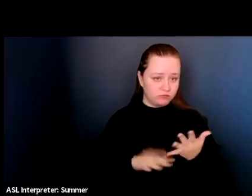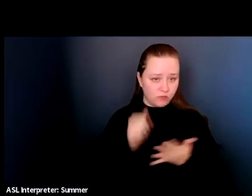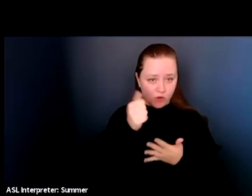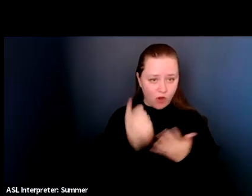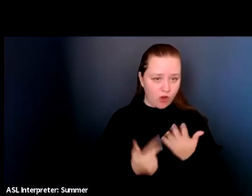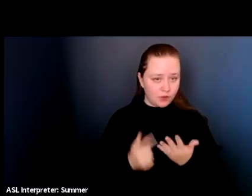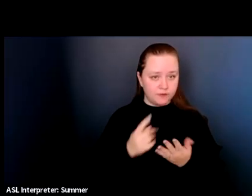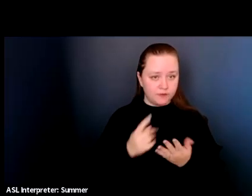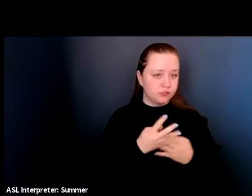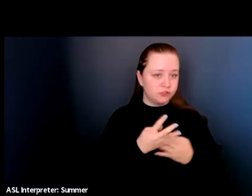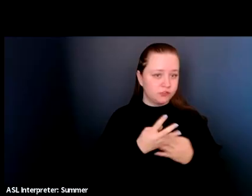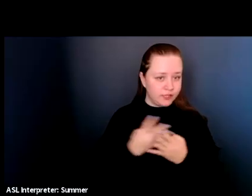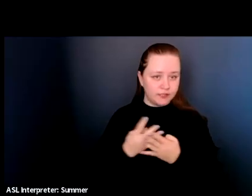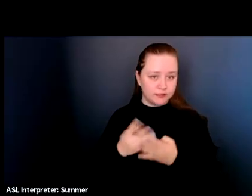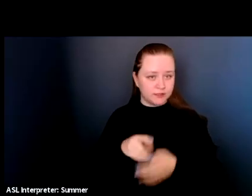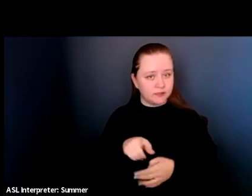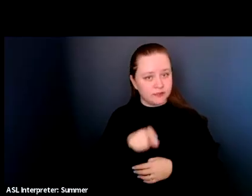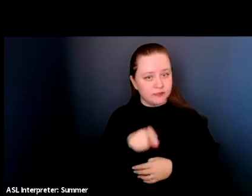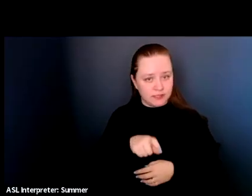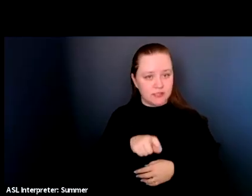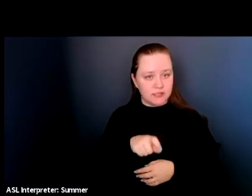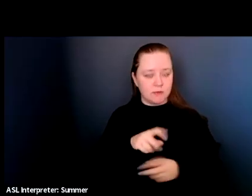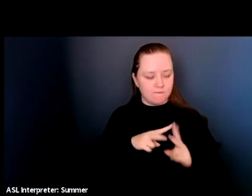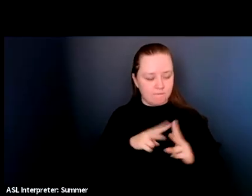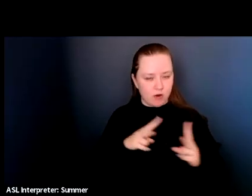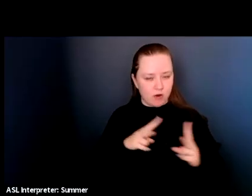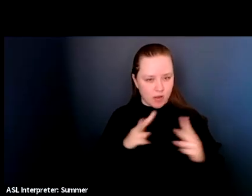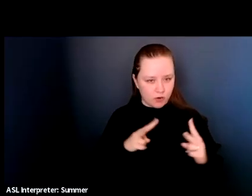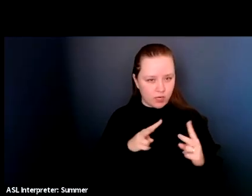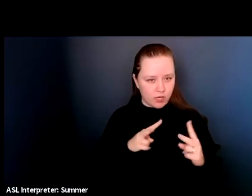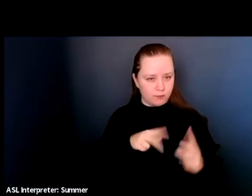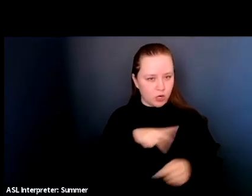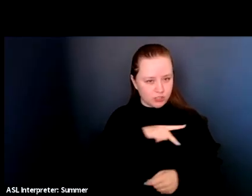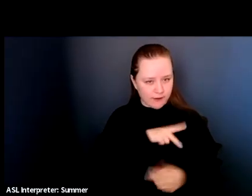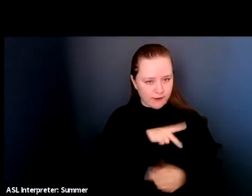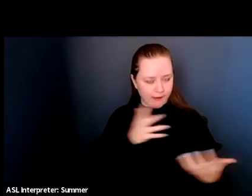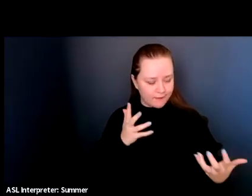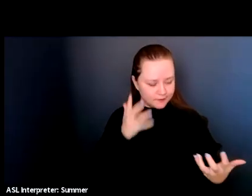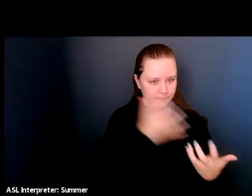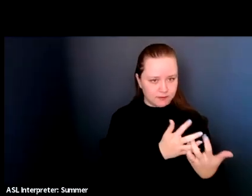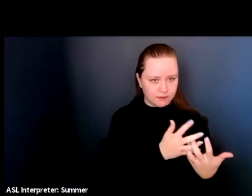issues needs to be very personalized. And so first, you need